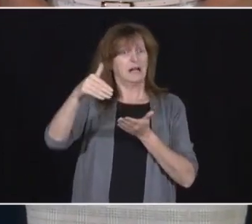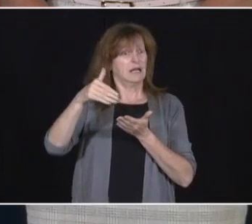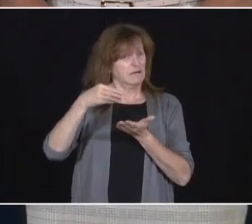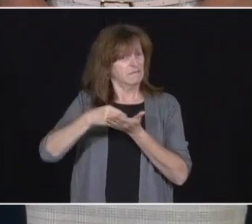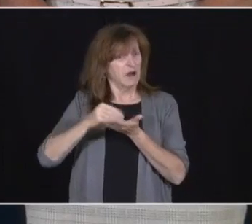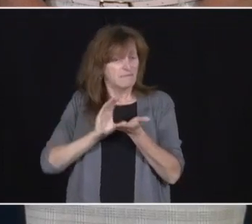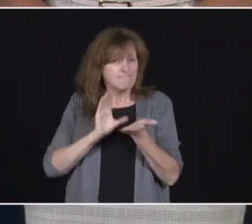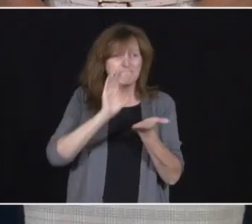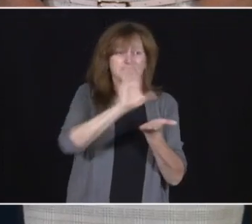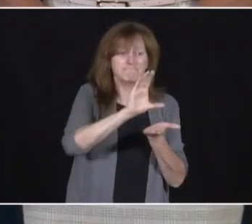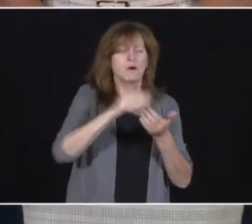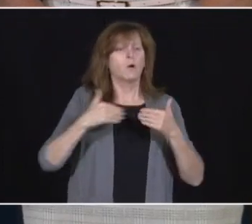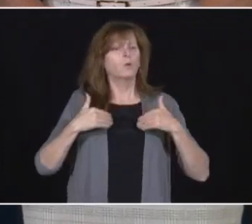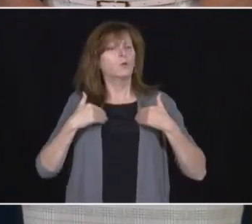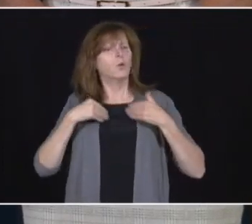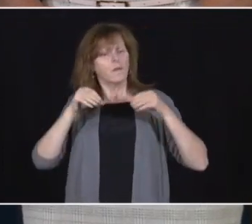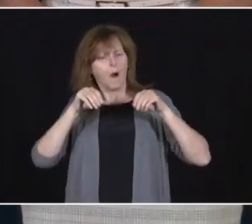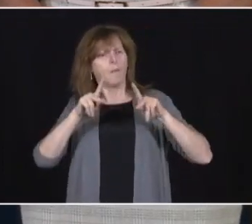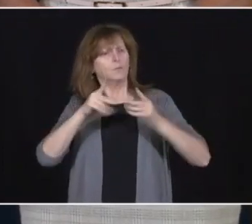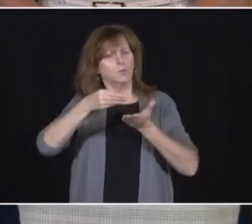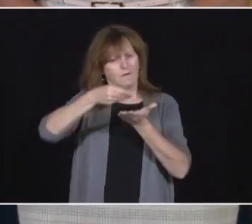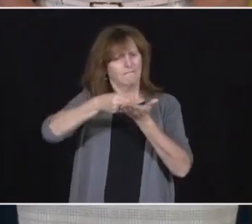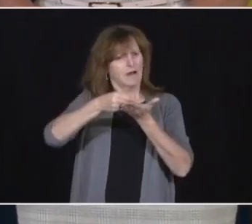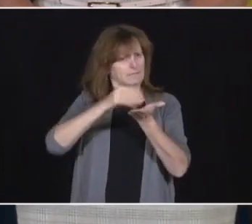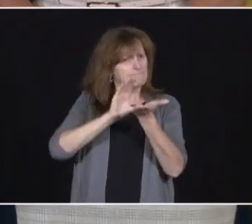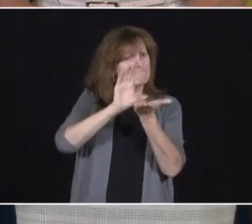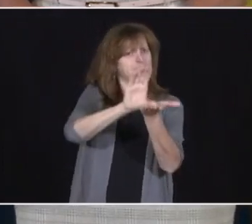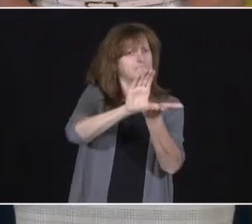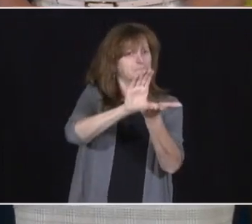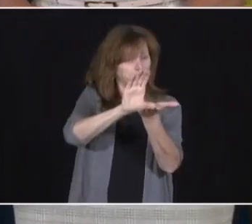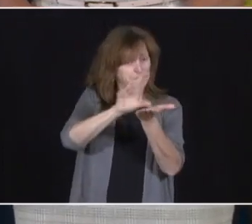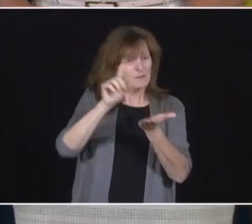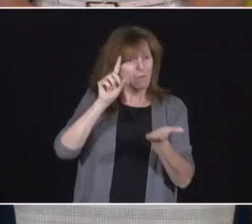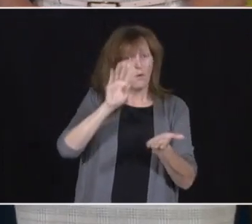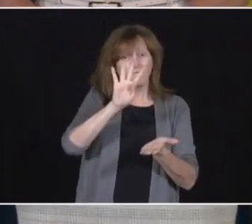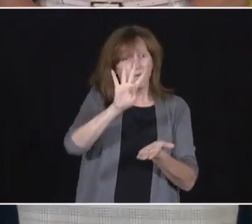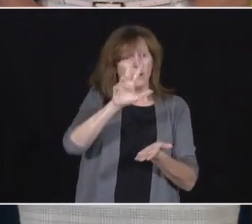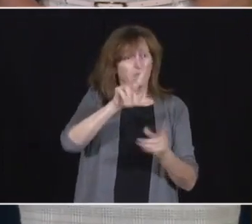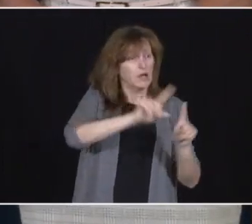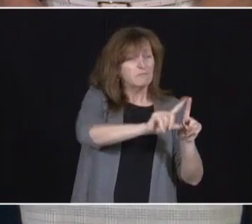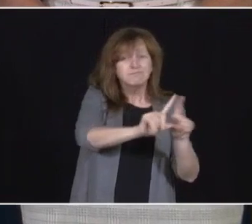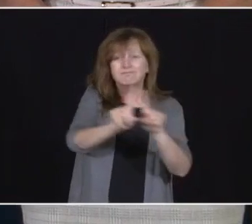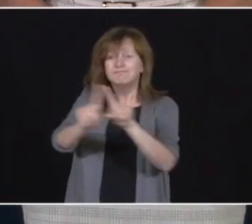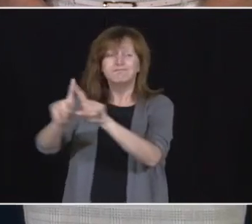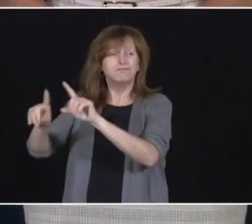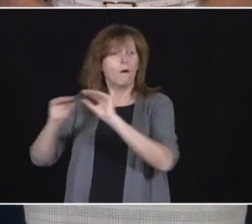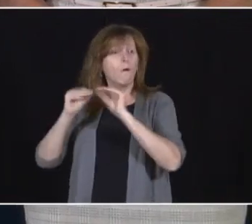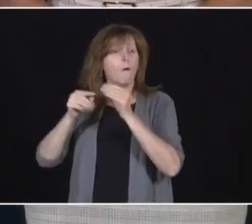We are investing more than $13 million for the youth opportunities fund to support 43 community driven and used lead projects.